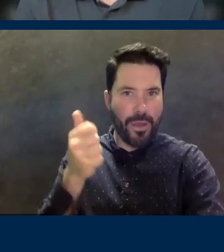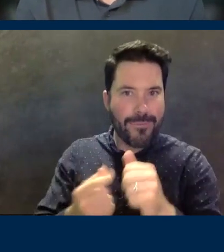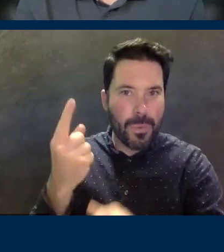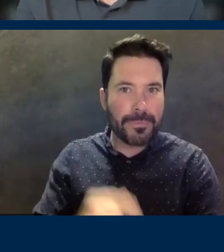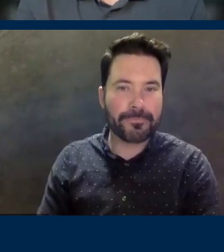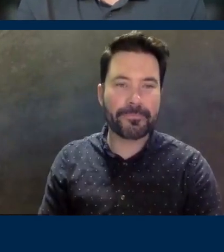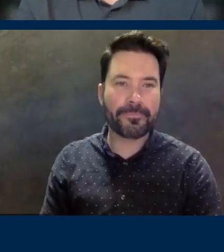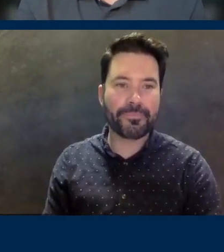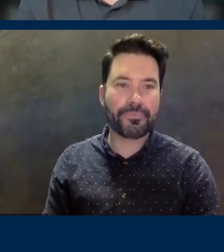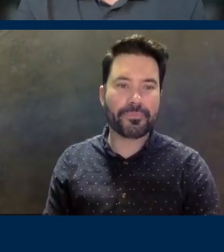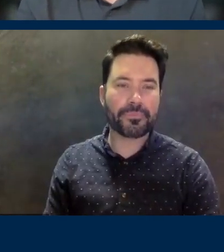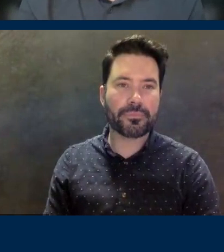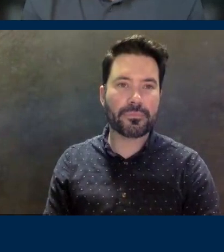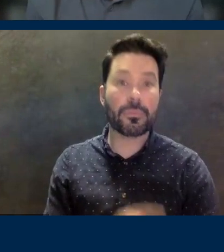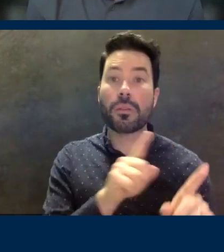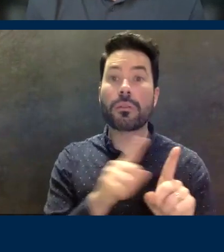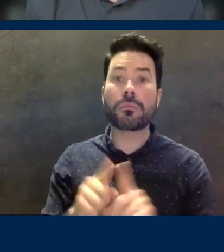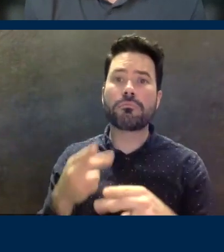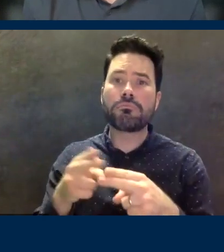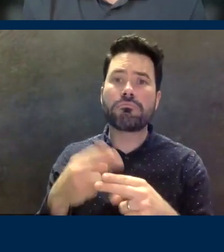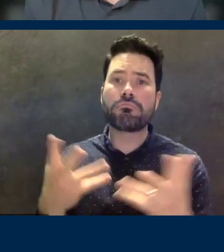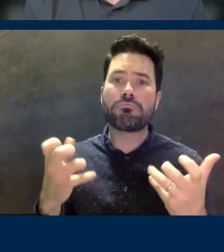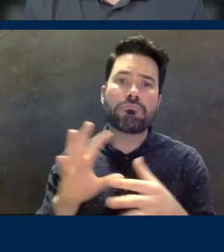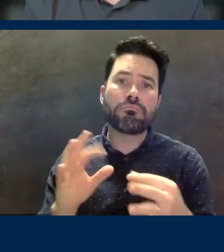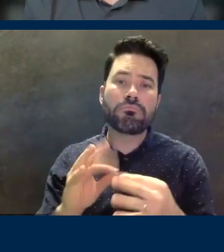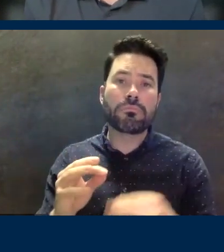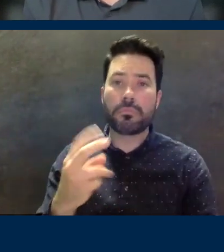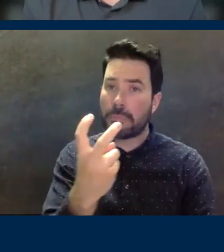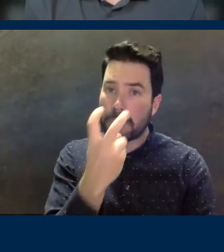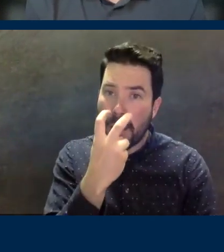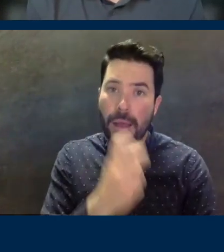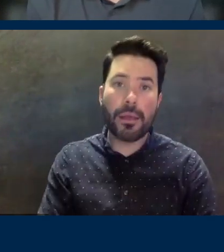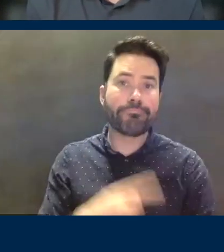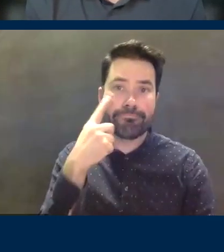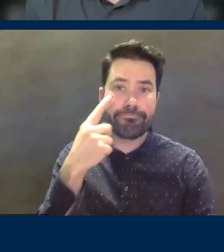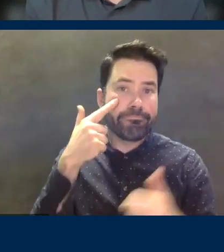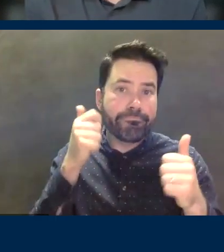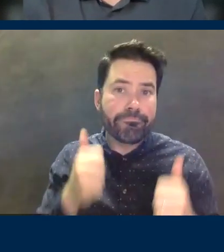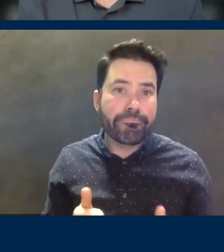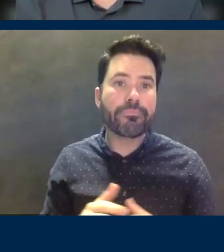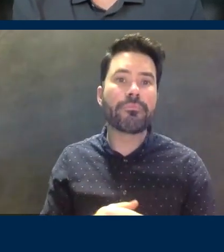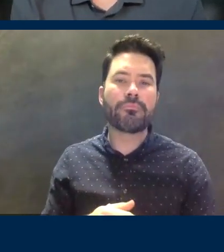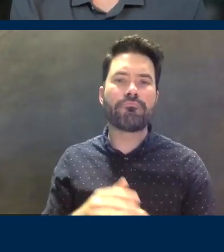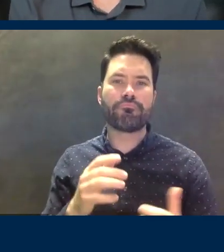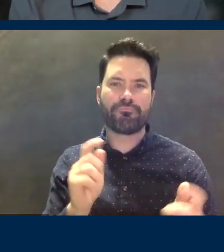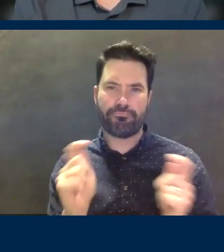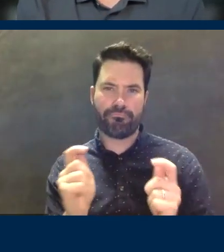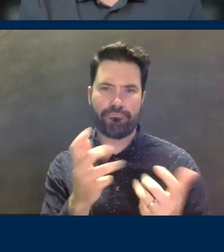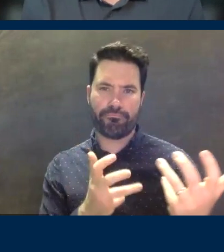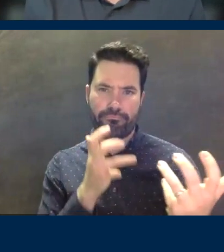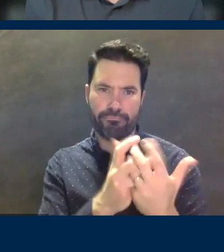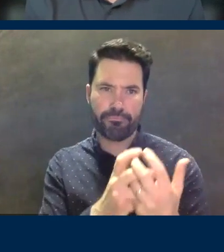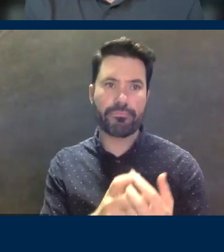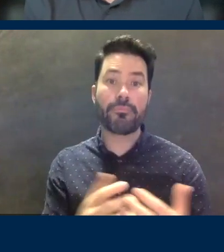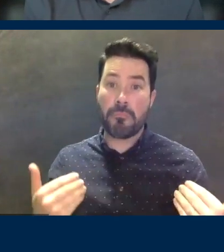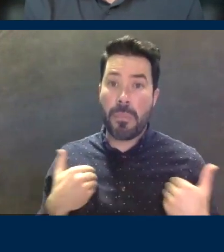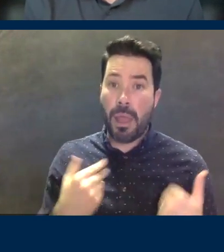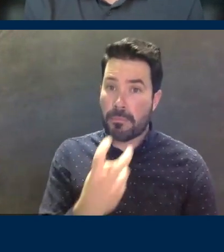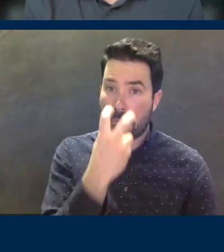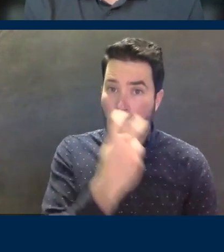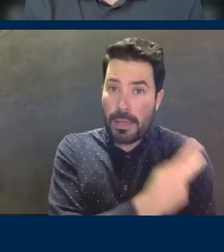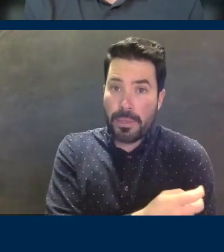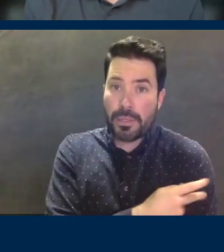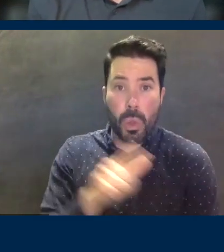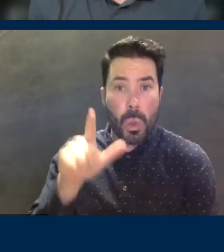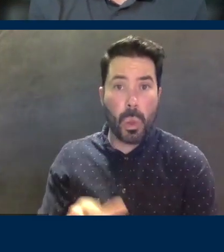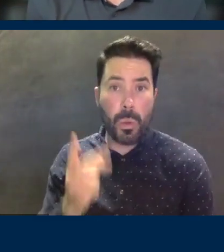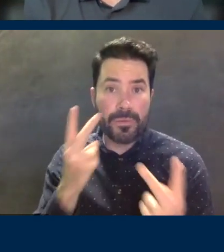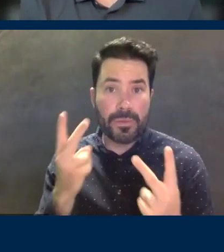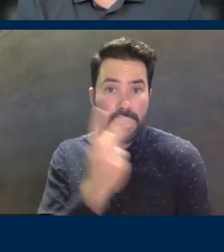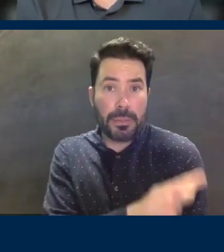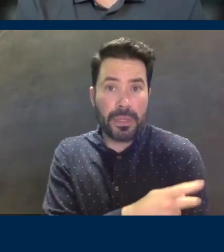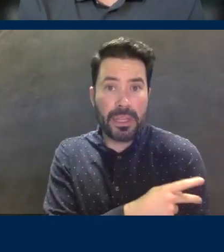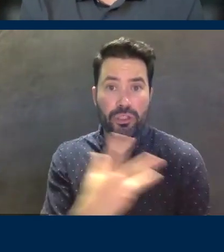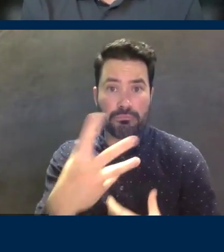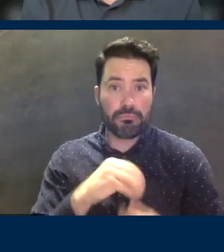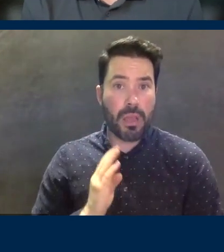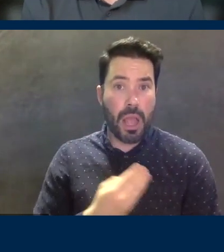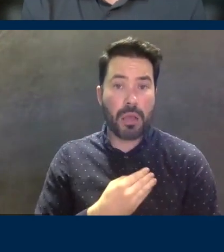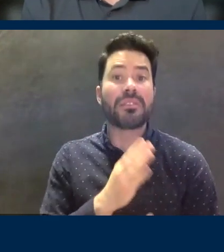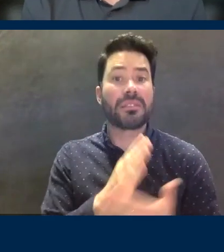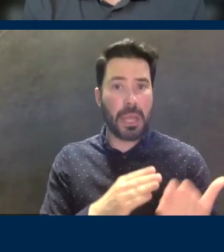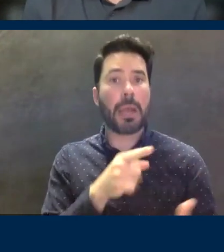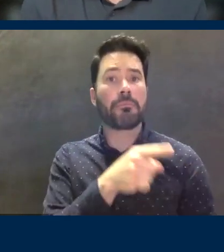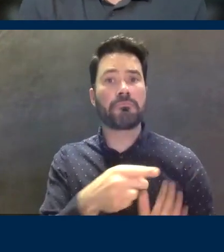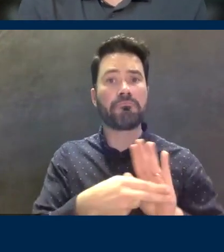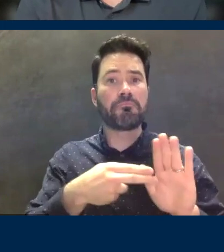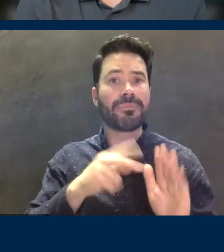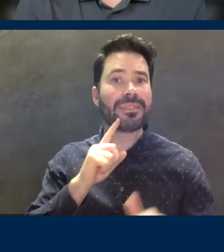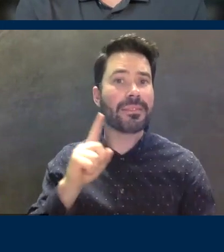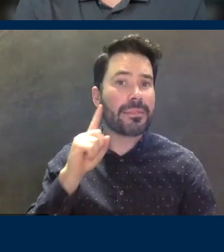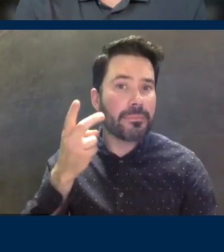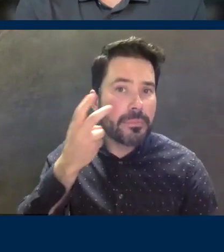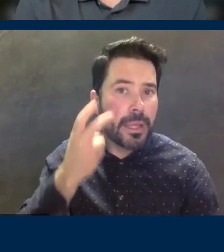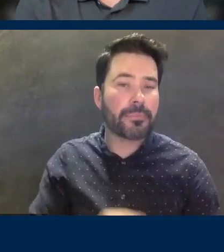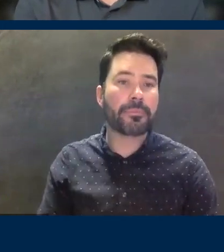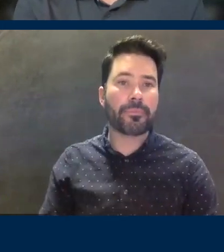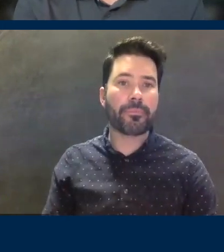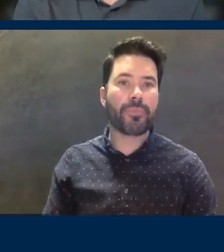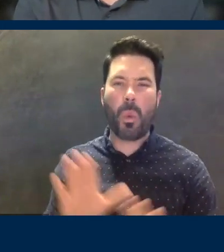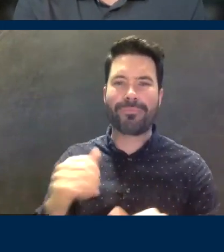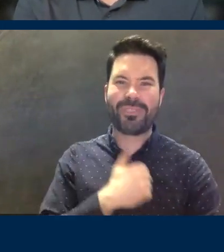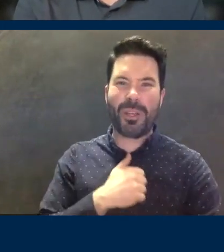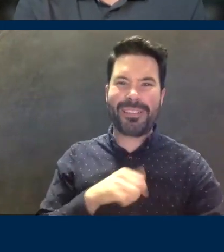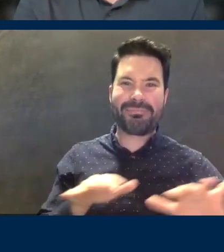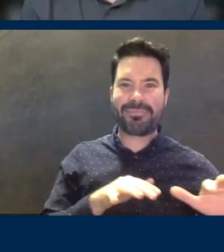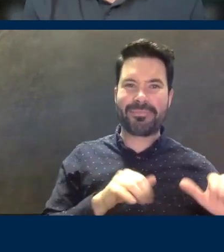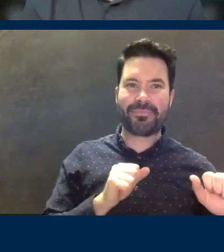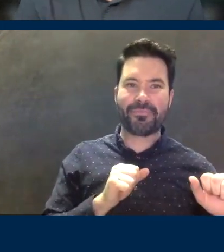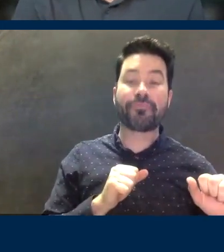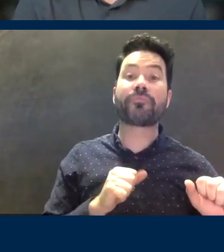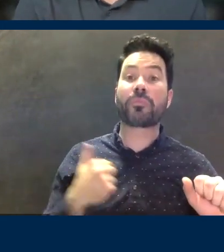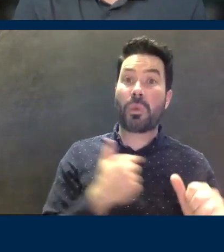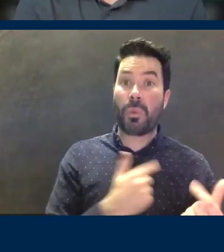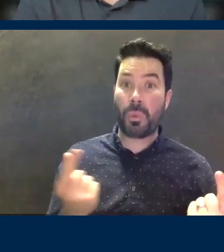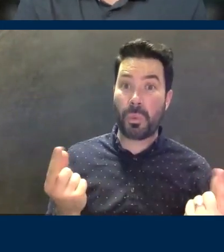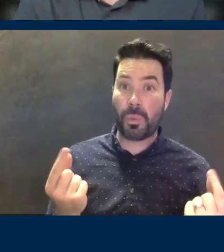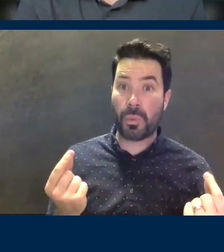So I wanna briefly also talk about some blind, low vision patients, some common accommodations. So we do have some blind patients low vision patients in our groups. Some of them are all are also deaf, blind, and what we whoops. Sorry. So what we do is actually let me go back.